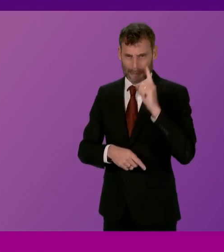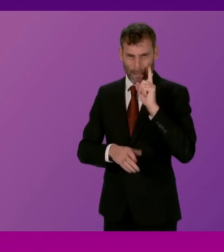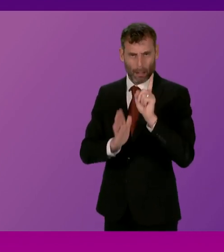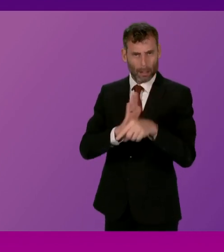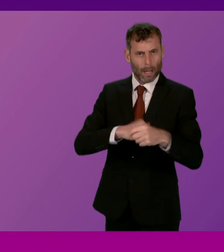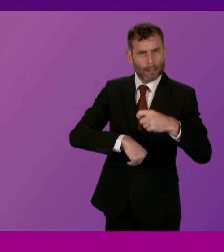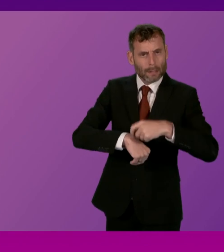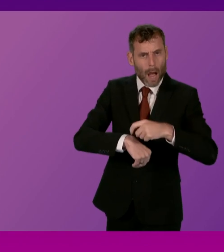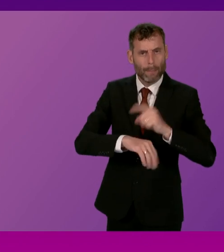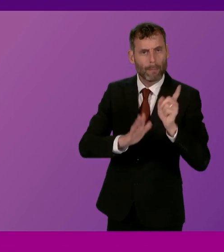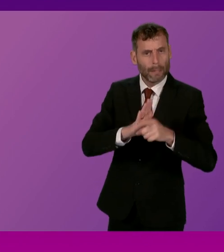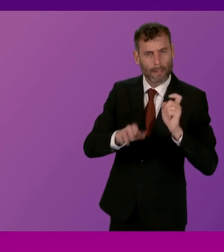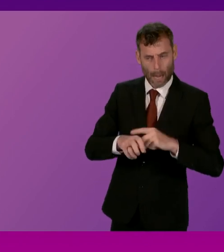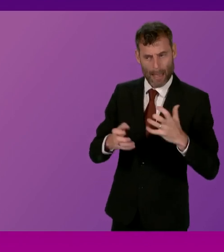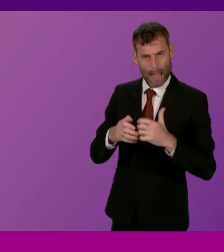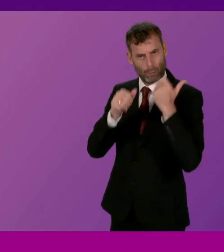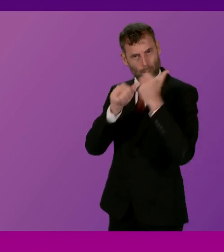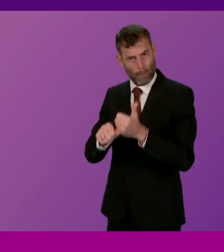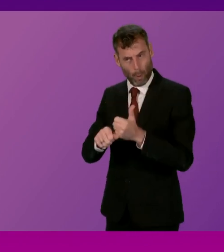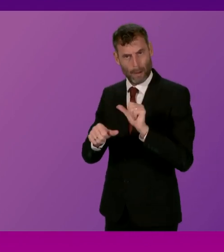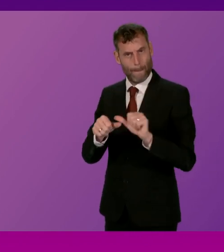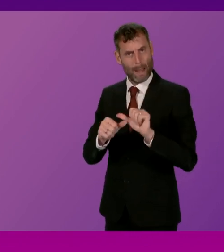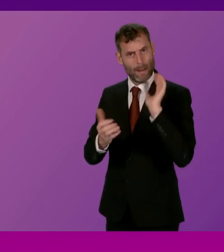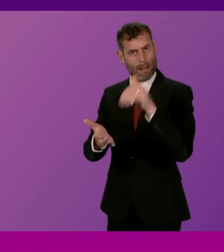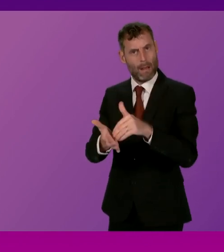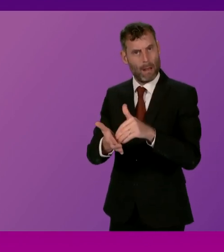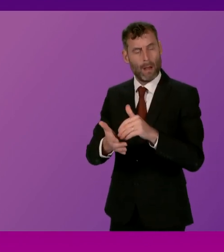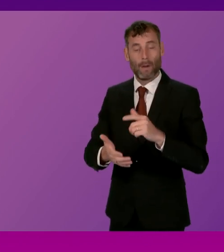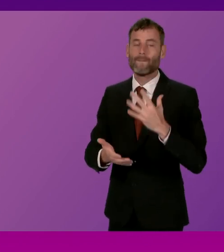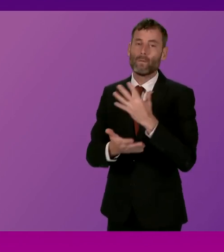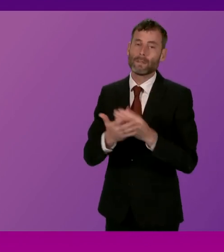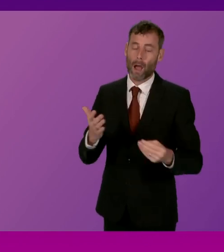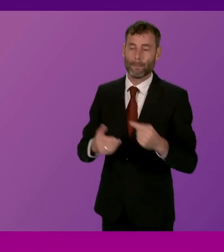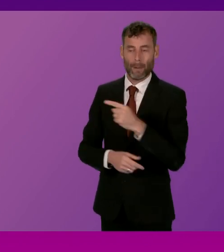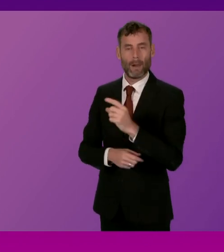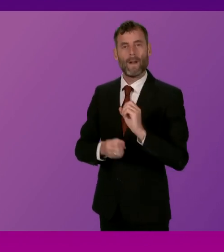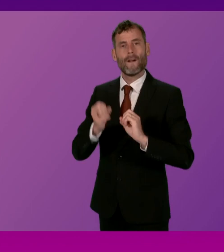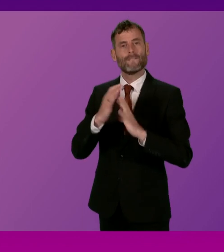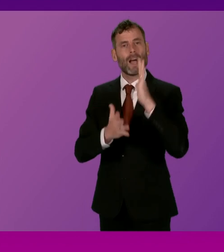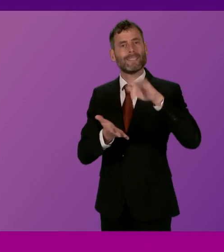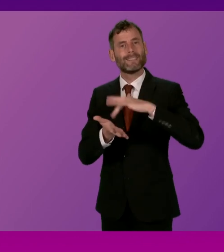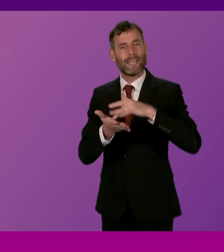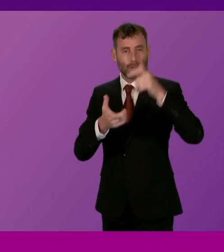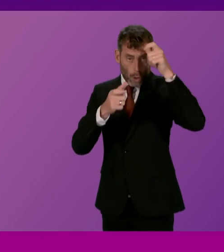incidents, including the fires at the Ayr Station hotel and Kitty’s nightclub in Kirkcaldy.